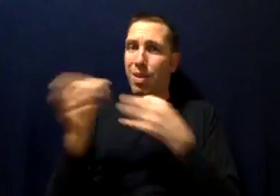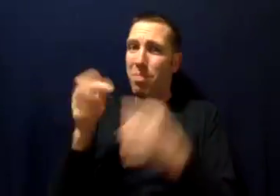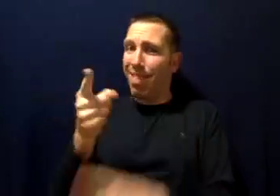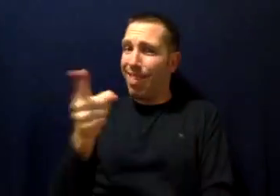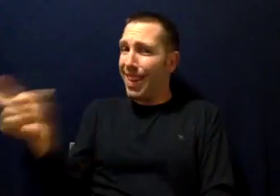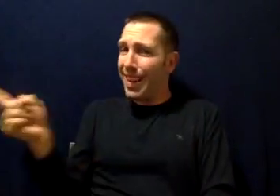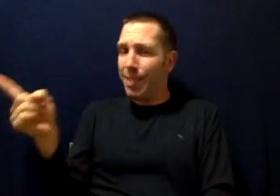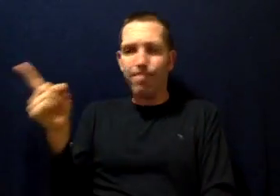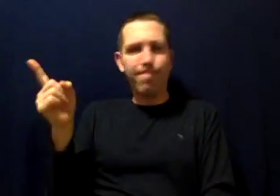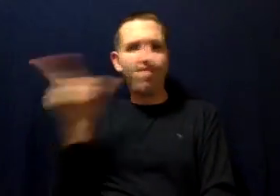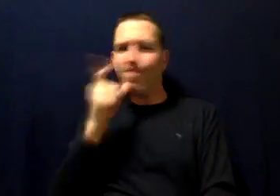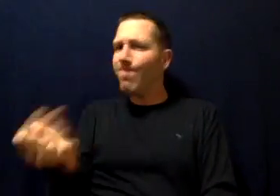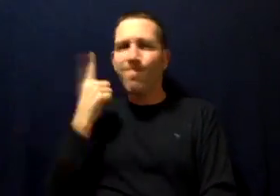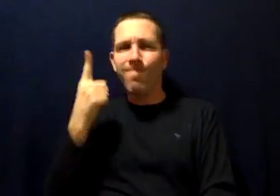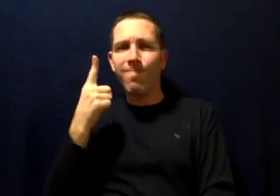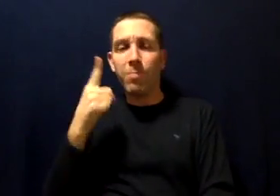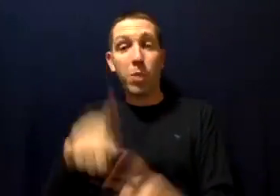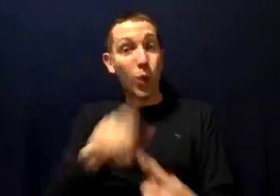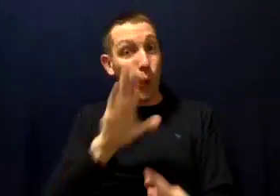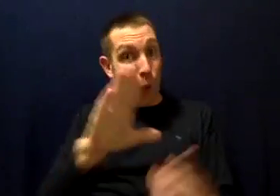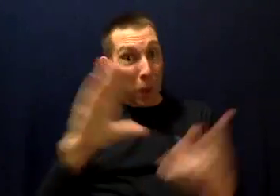I've been trying to say the same thing to my family but they never got it.